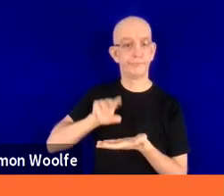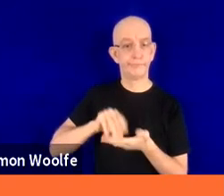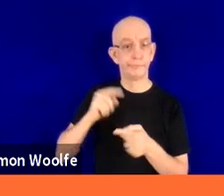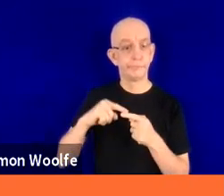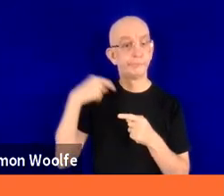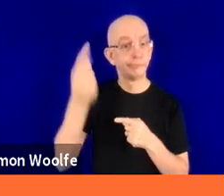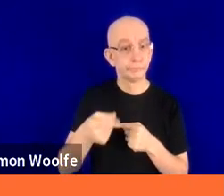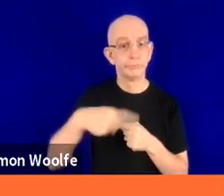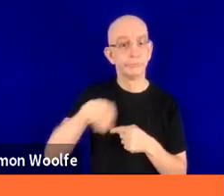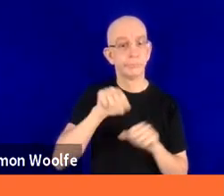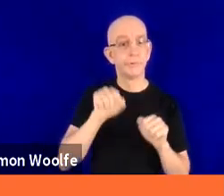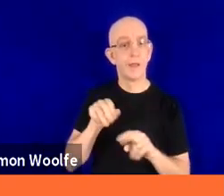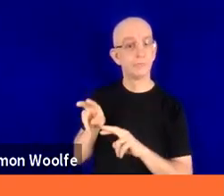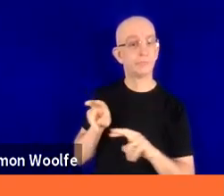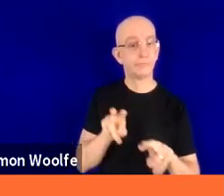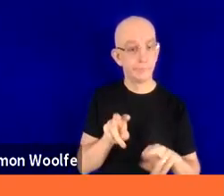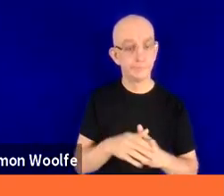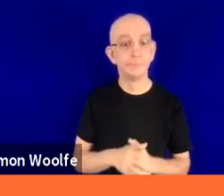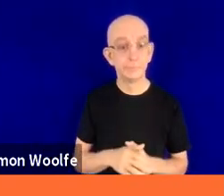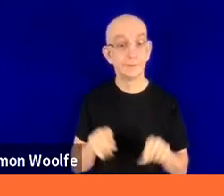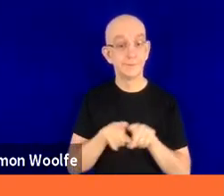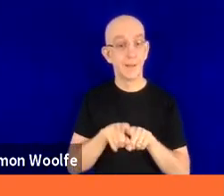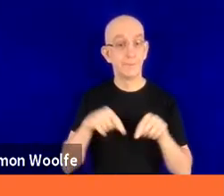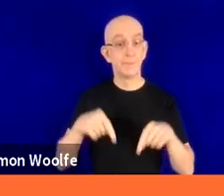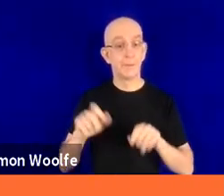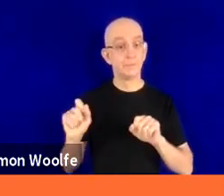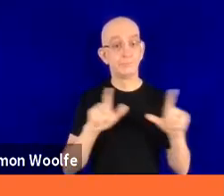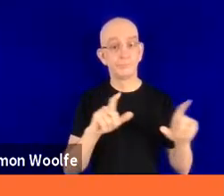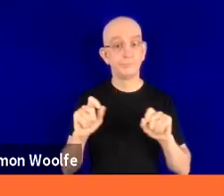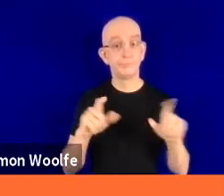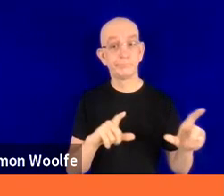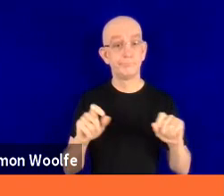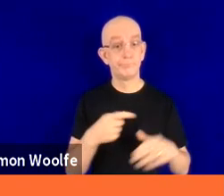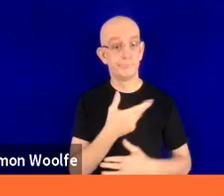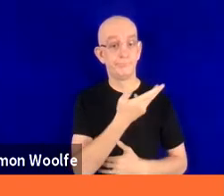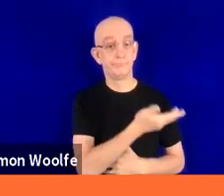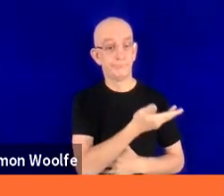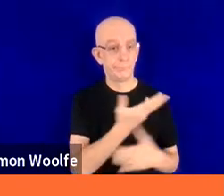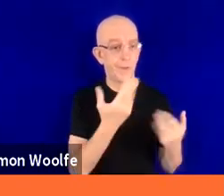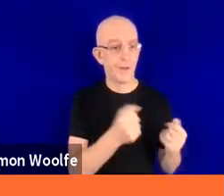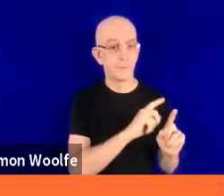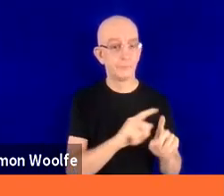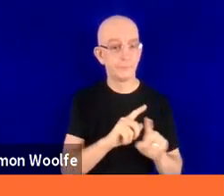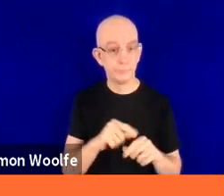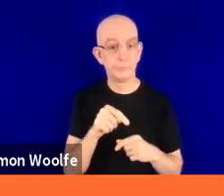So this webinar tonight comes to you through a partnership between UNICEF, the International Labor Organization